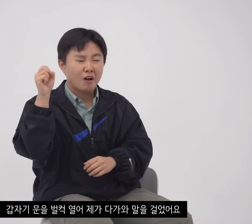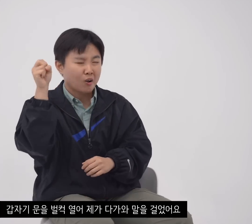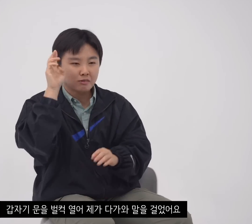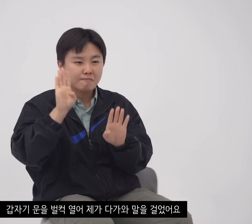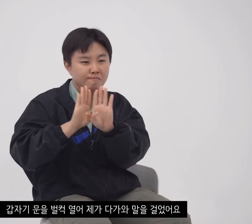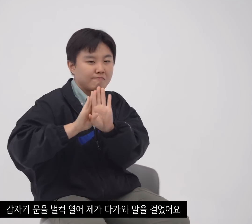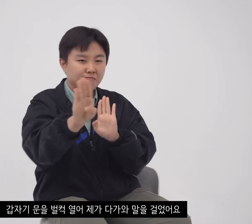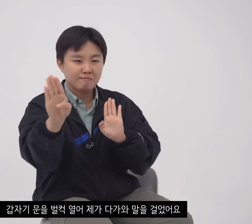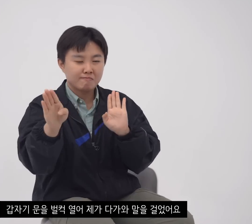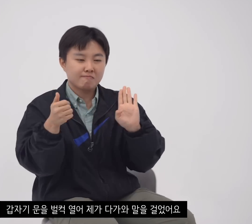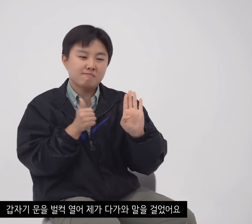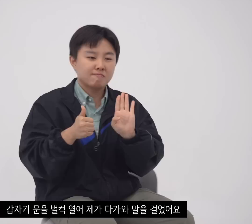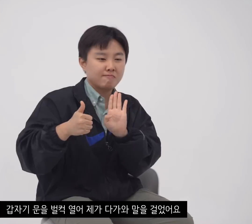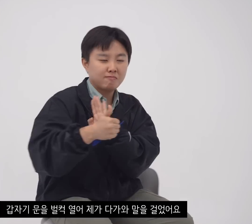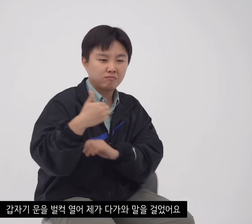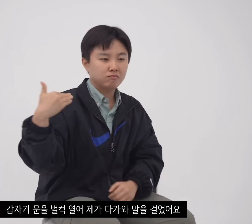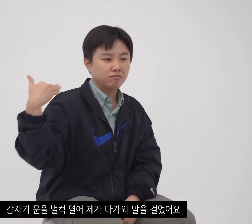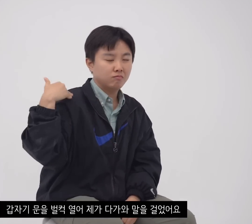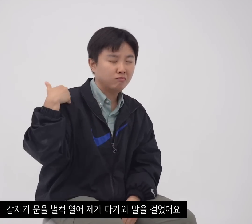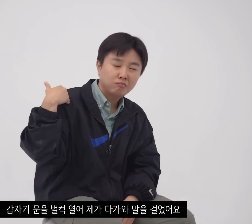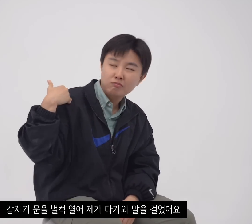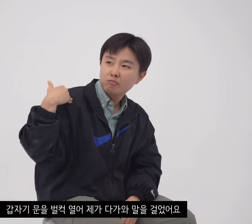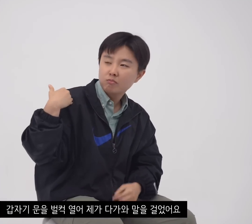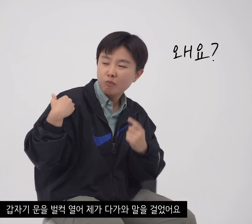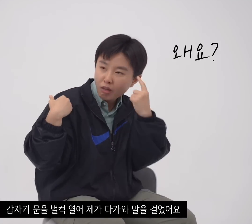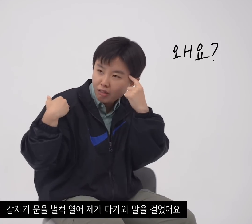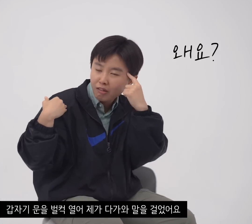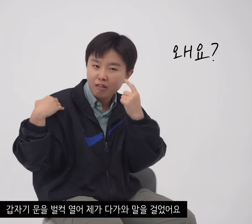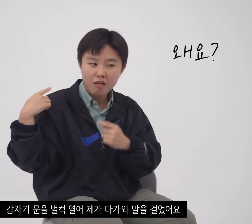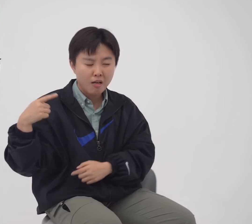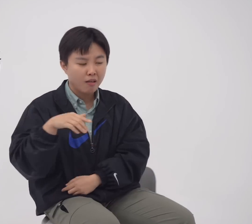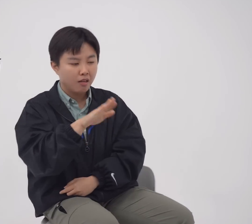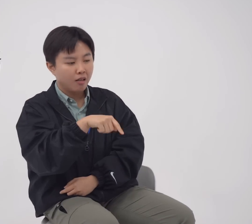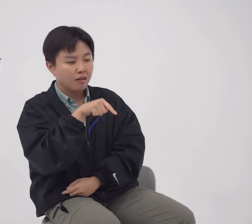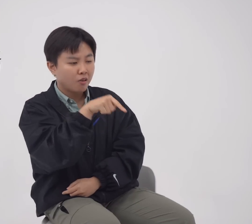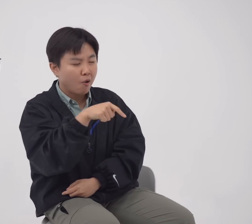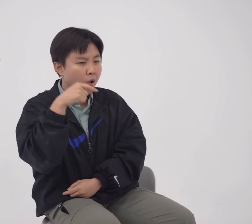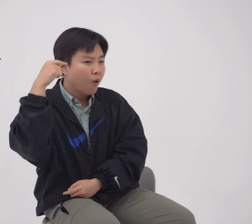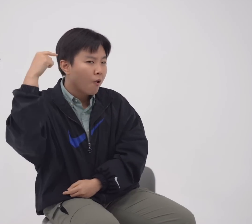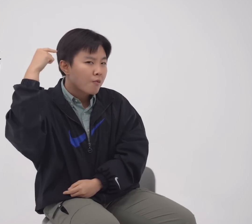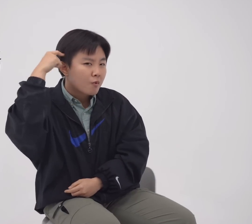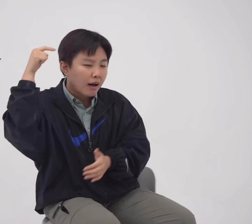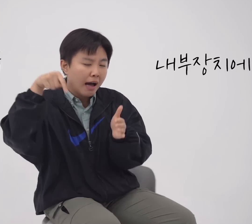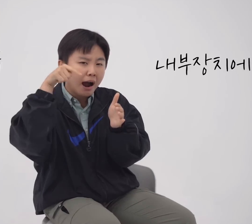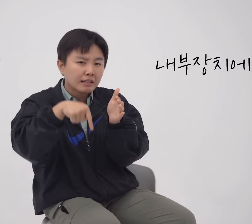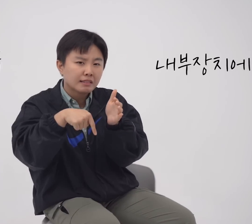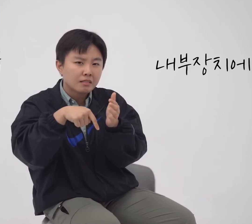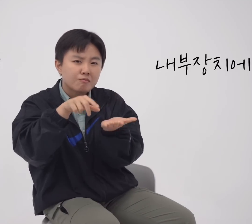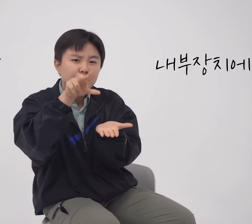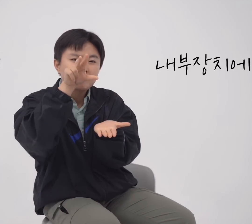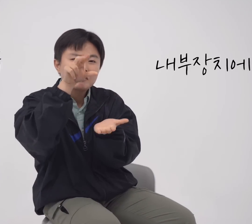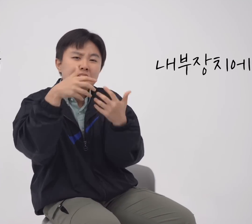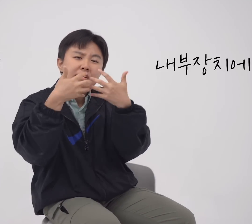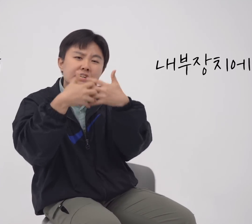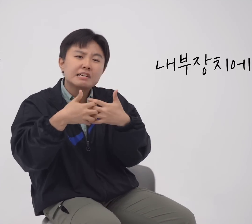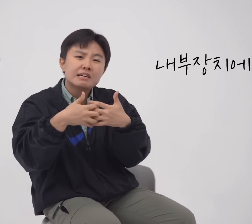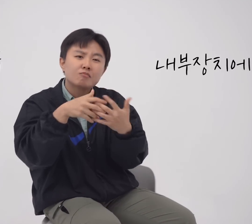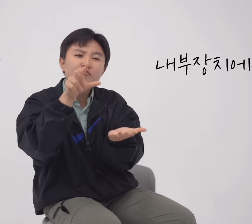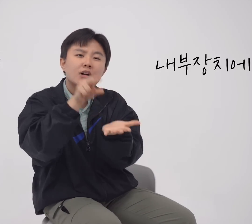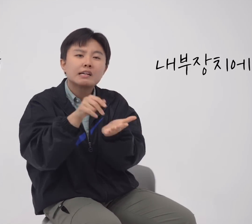He suddenly opened the door and came up to me and started talking to me. Why? I think there's a problem with the internal system in your head...